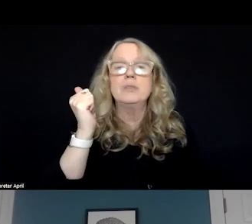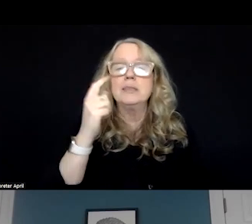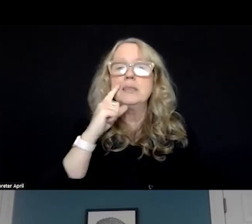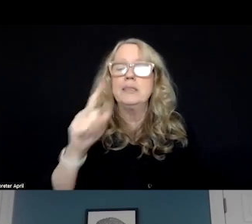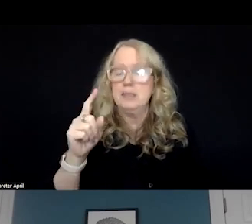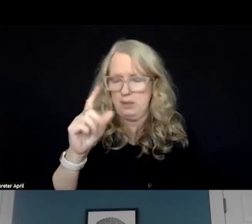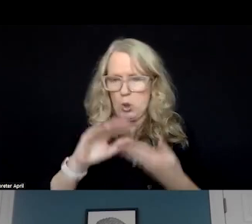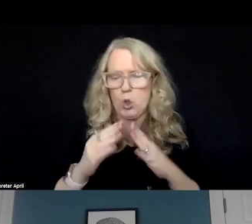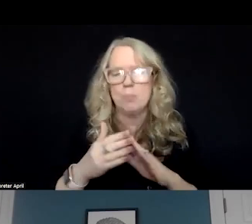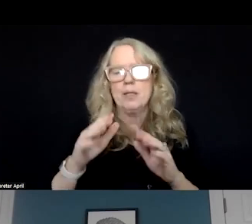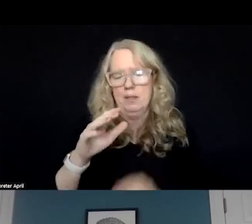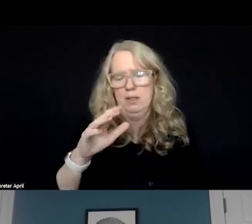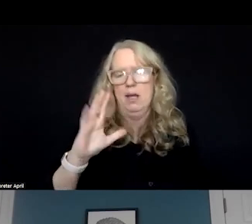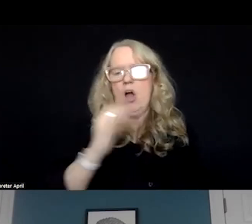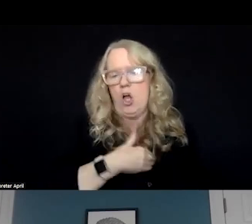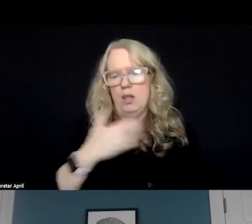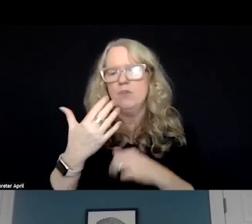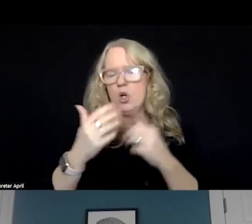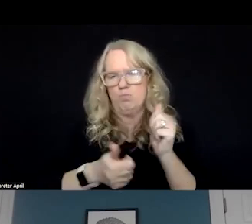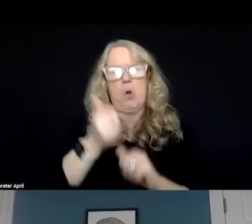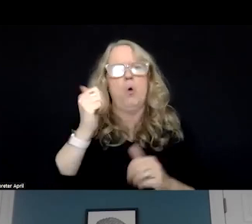SO ALL OF OUR COUNTIES ARE PRETTY URBAN IN NATURE. WE COVER TWO